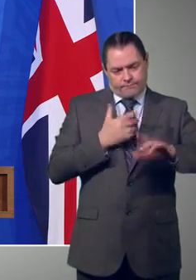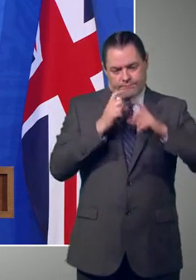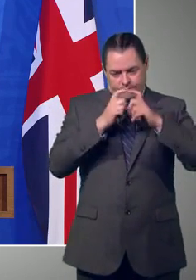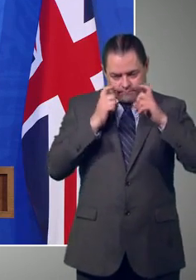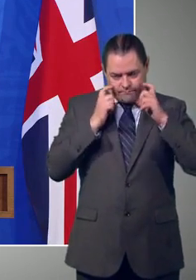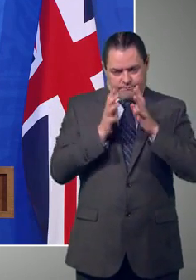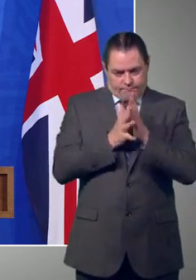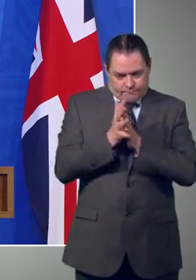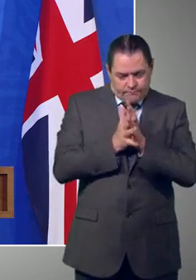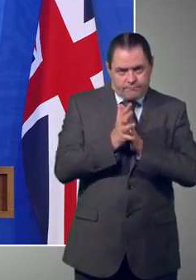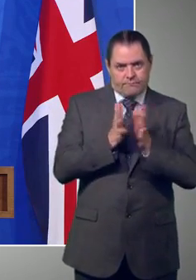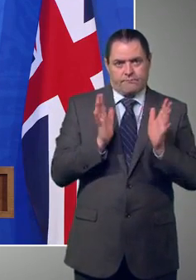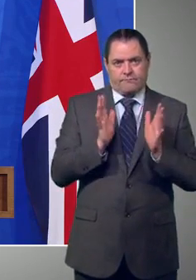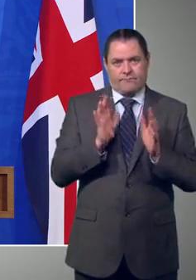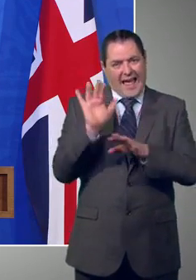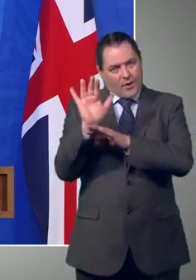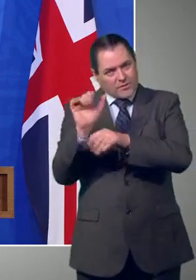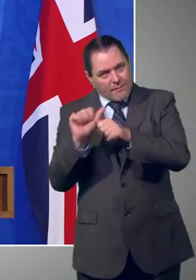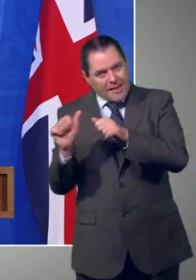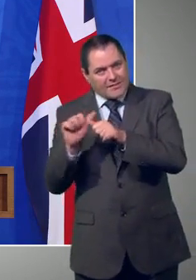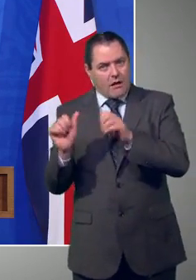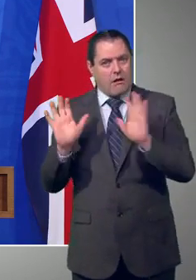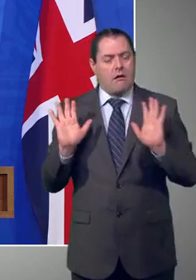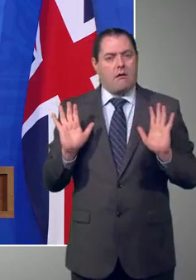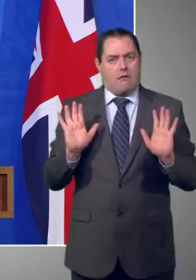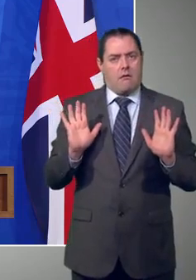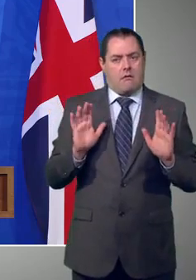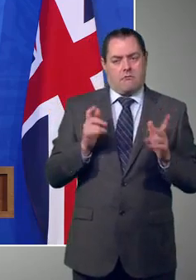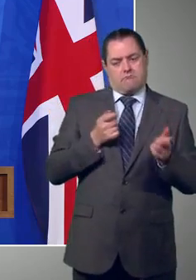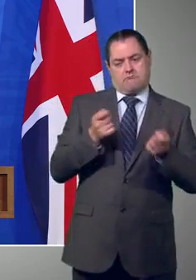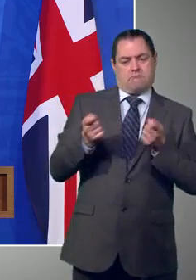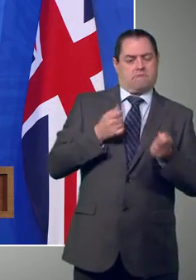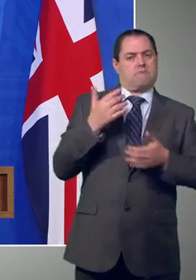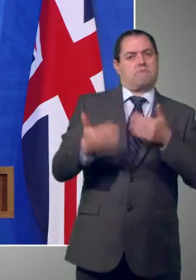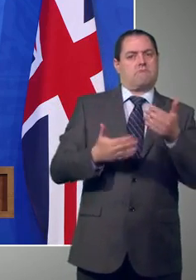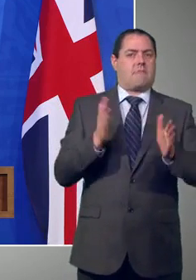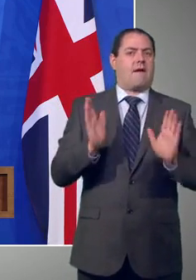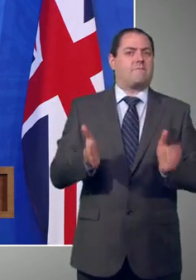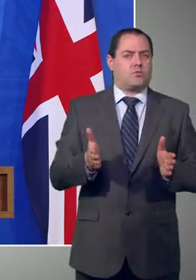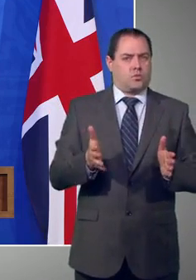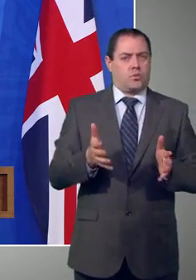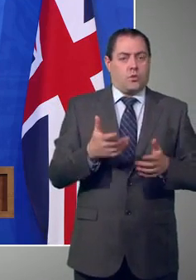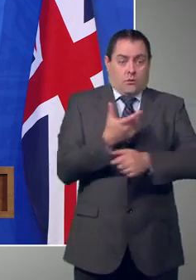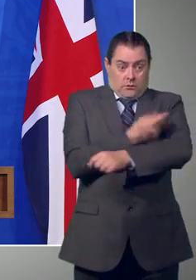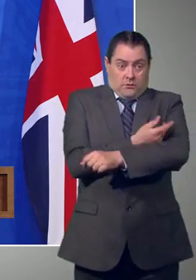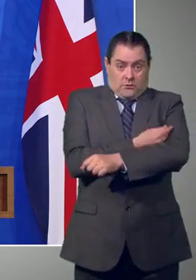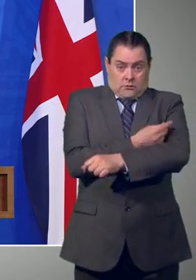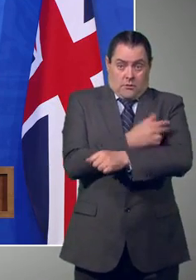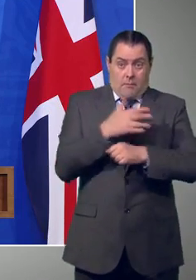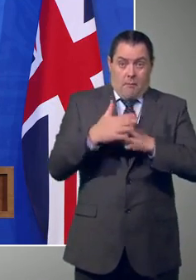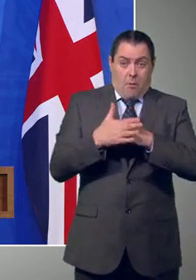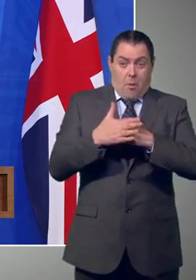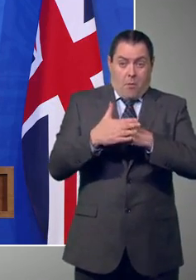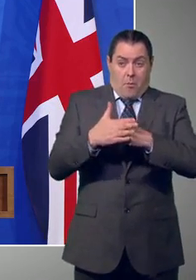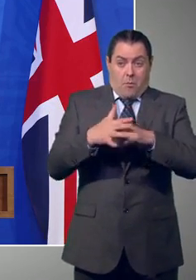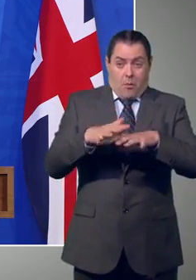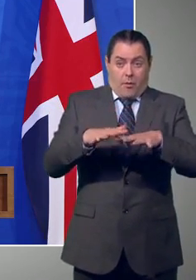do to help keep this under control as we get the vaccine rolled out, it is a race